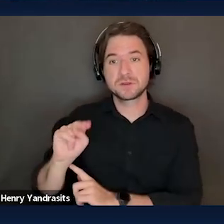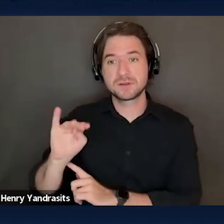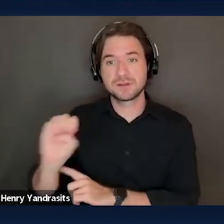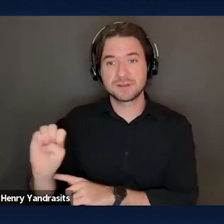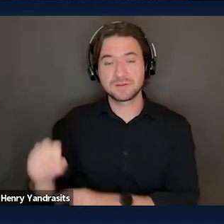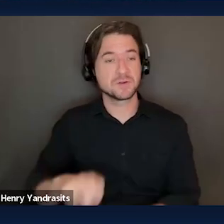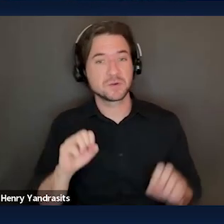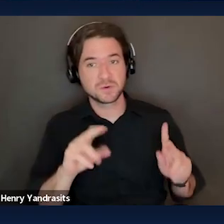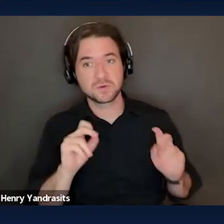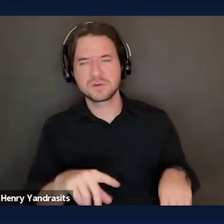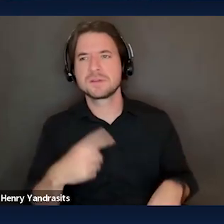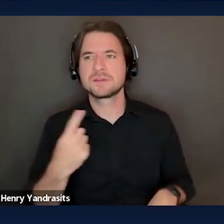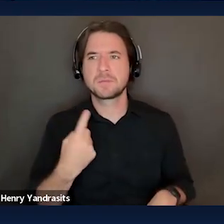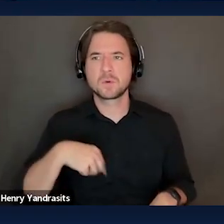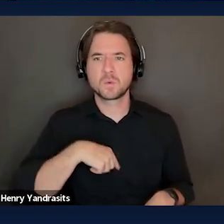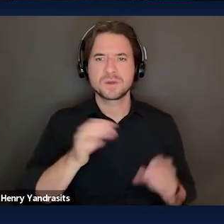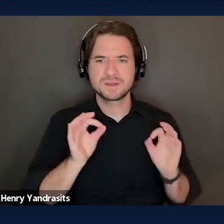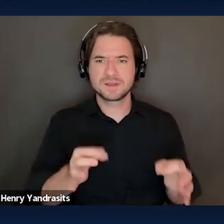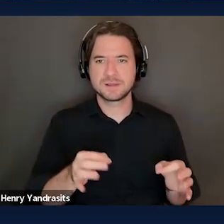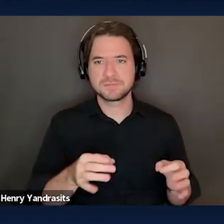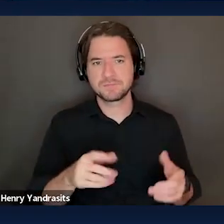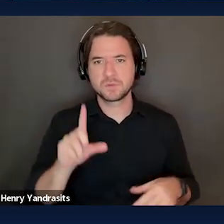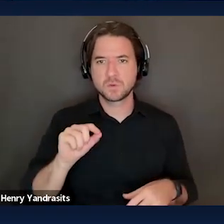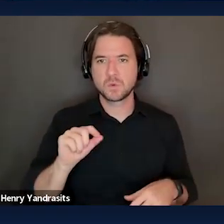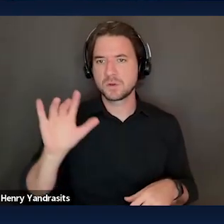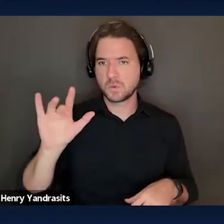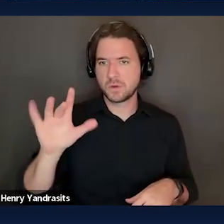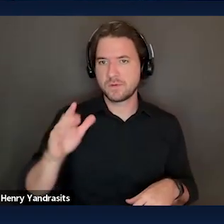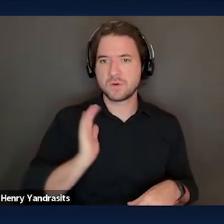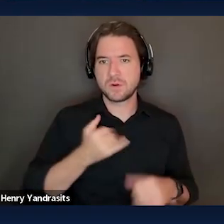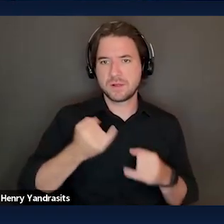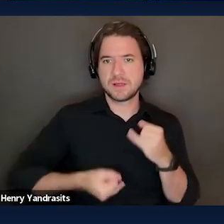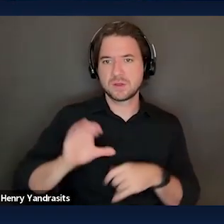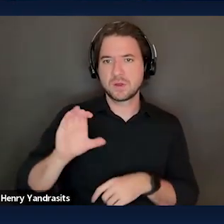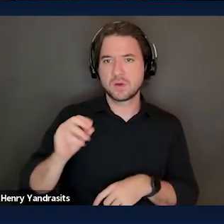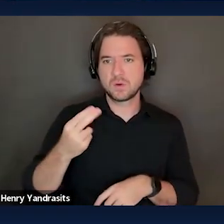Okay, so something that we decided in 2025, our last cohort, was to move.